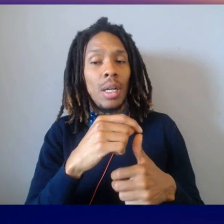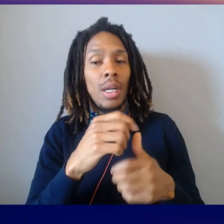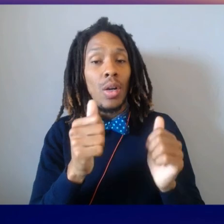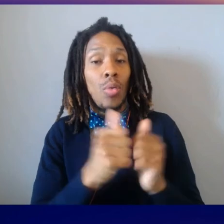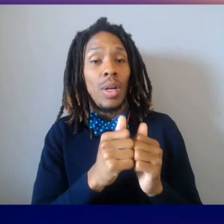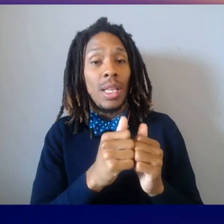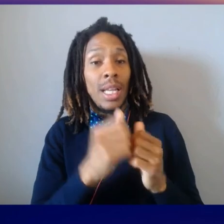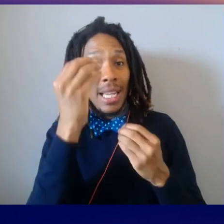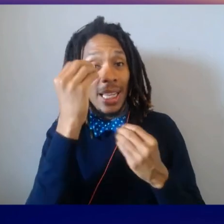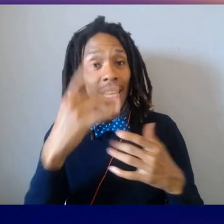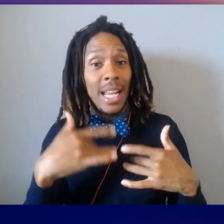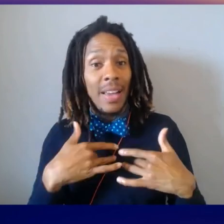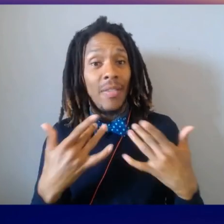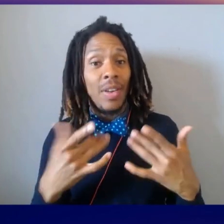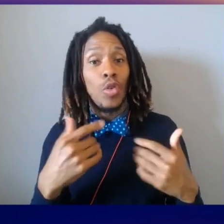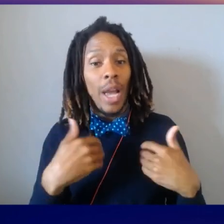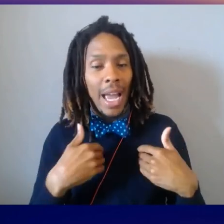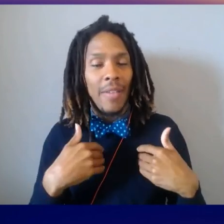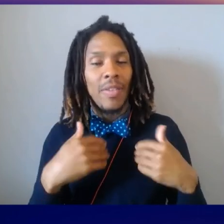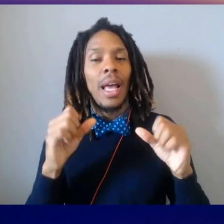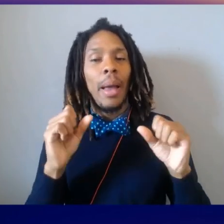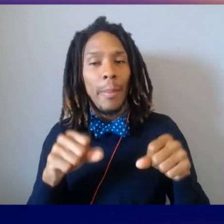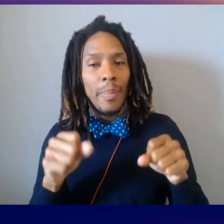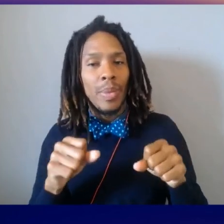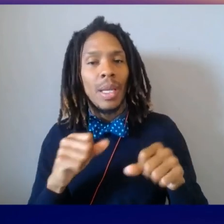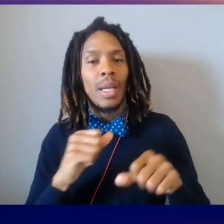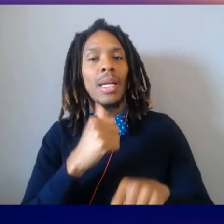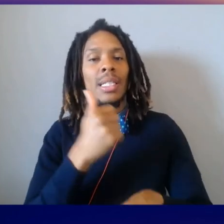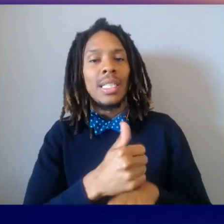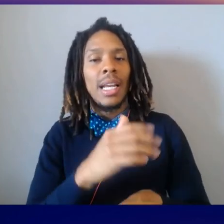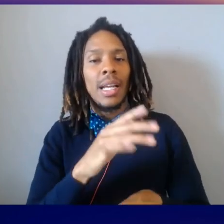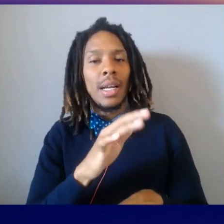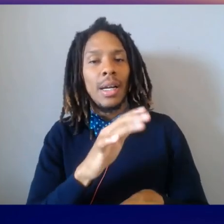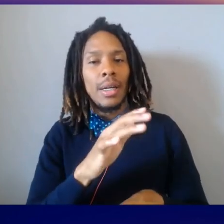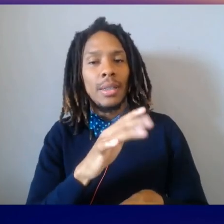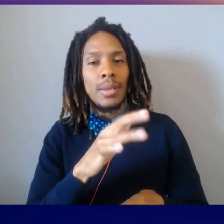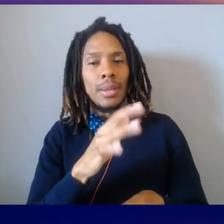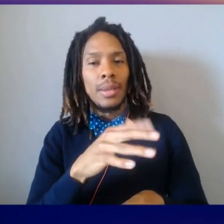you have the ability of setting filters.